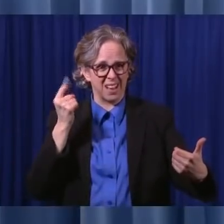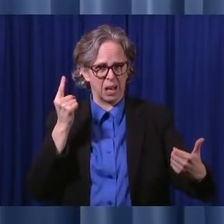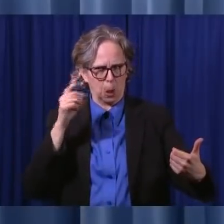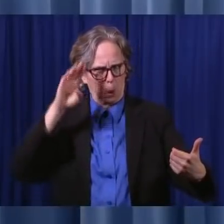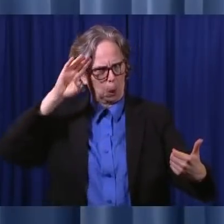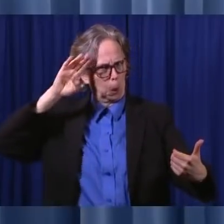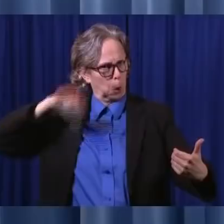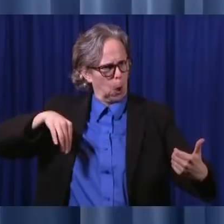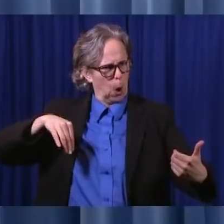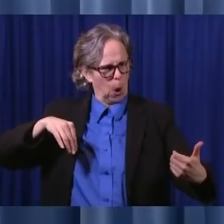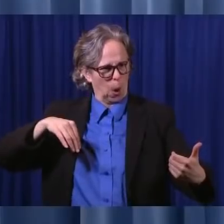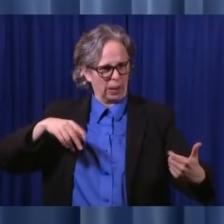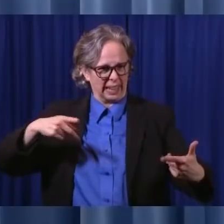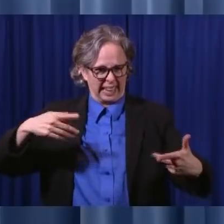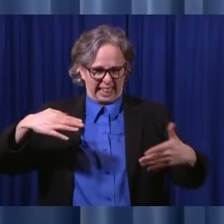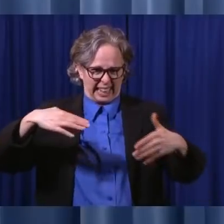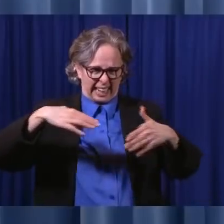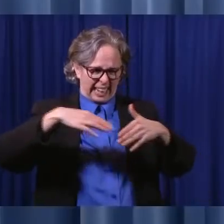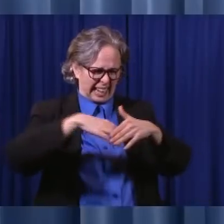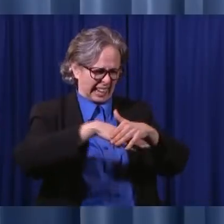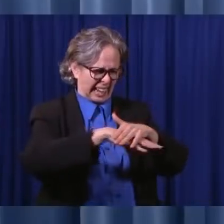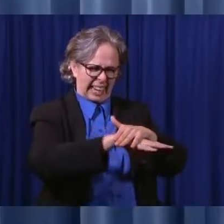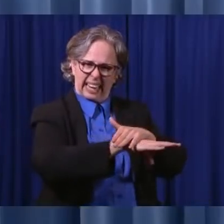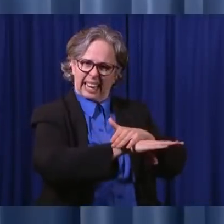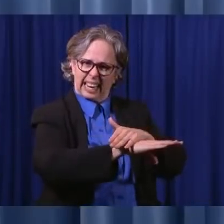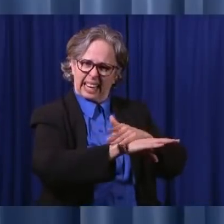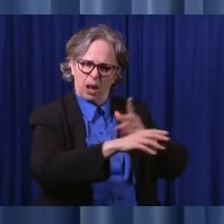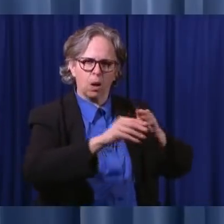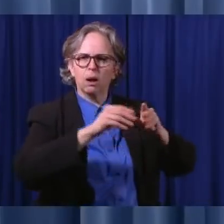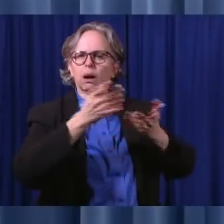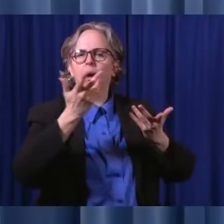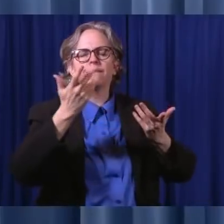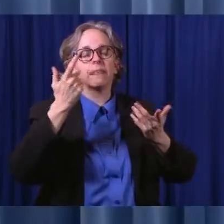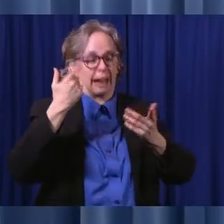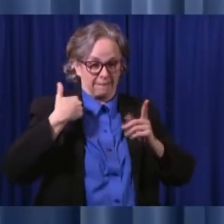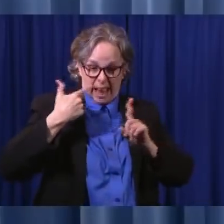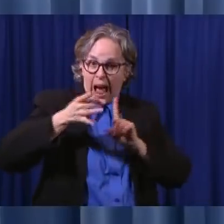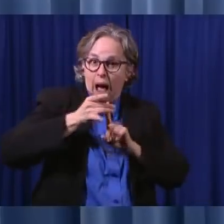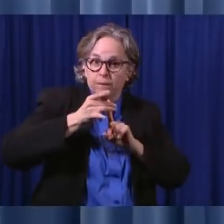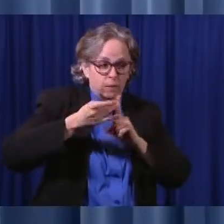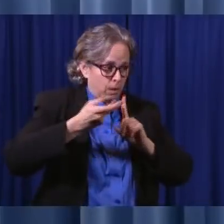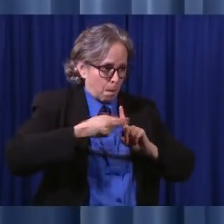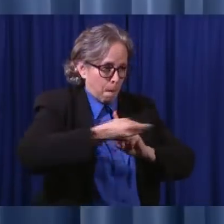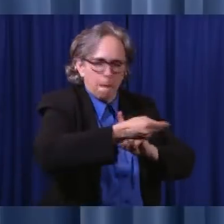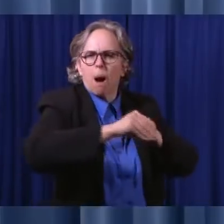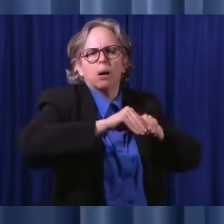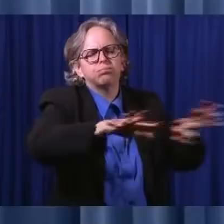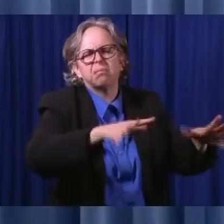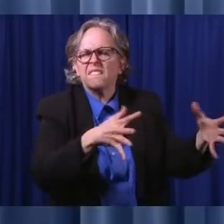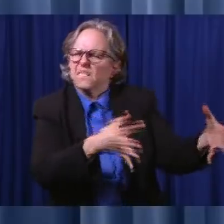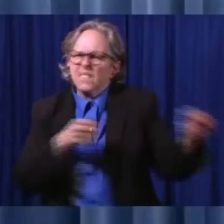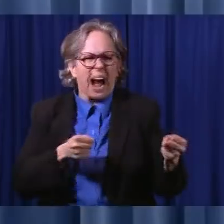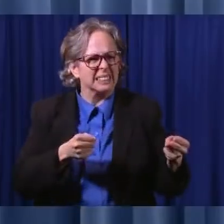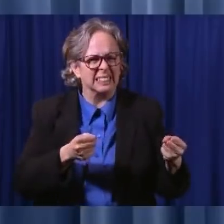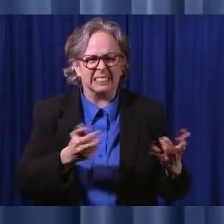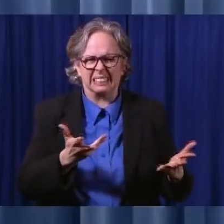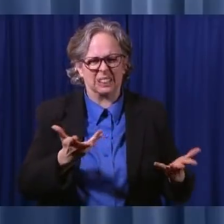THIS IS A VERY DIFFICULT ISSUE BECAUSE WE KNOW THE PROBLEMS CONNECTED WITH COVID GETTING IN TO NURSESING HOMES. WE'RE TRYING TO GET EVERYTHING THAT WE